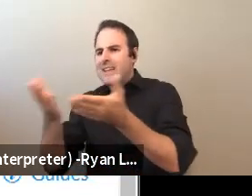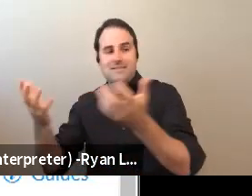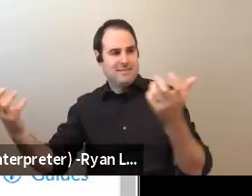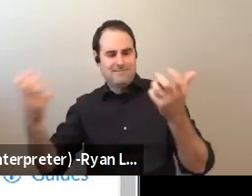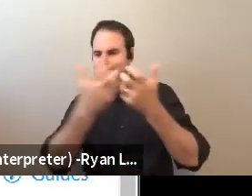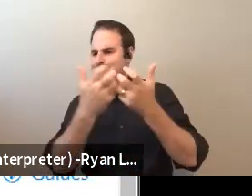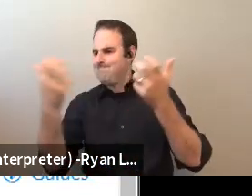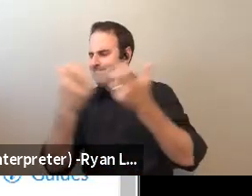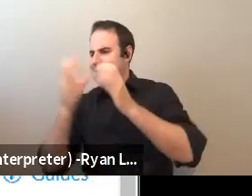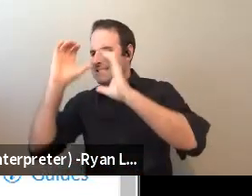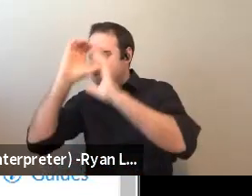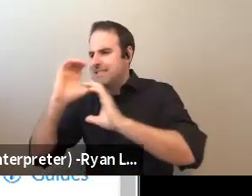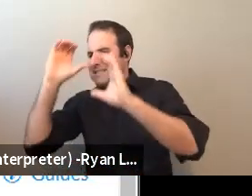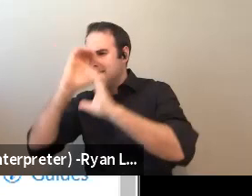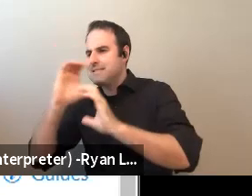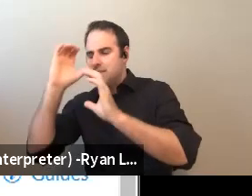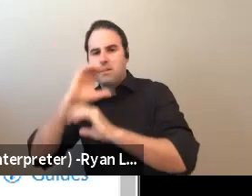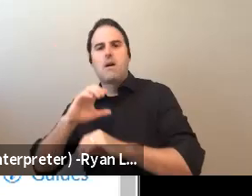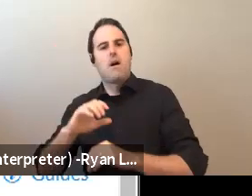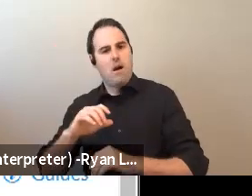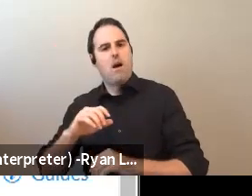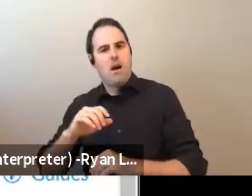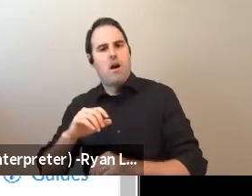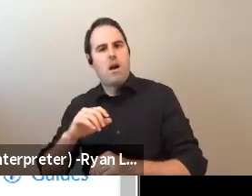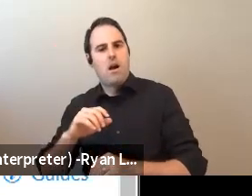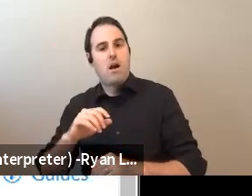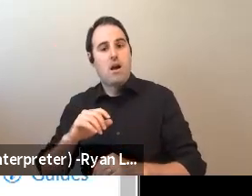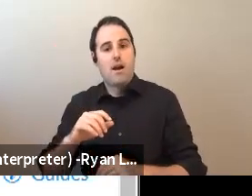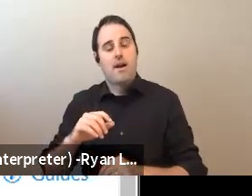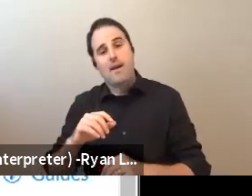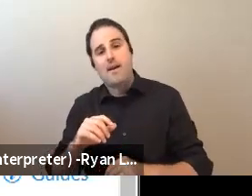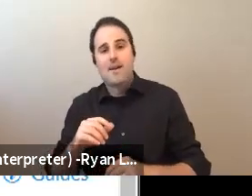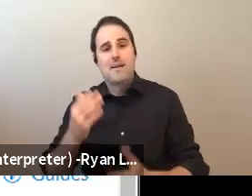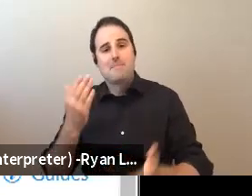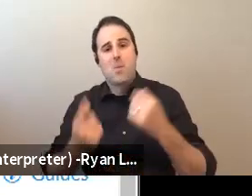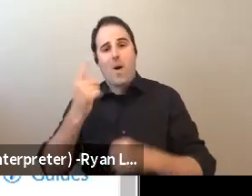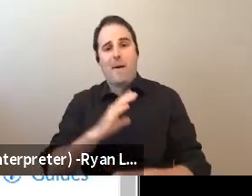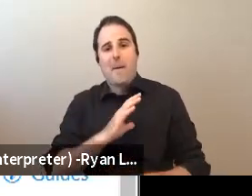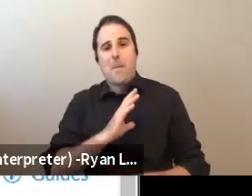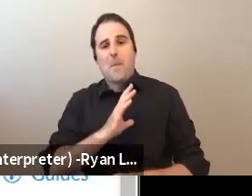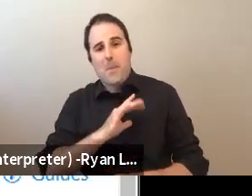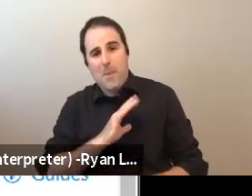Sally Potter: I think it's a, it's a, maybe a silver lining to our situation that we're in right now.